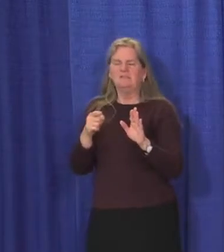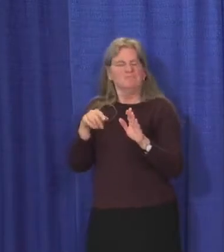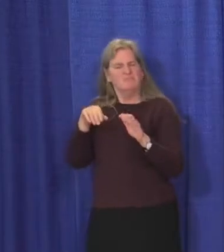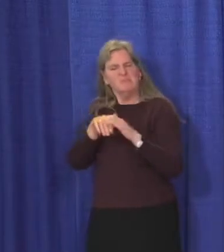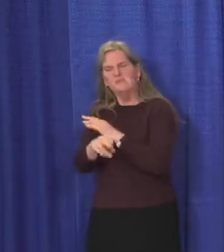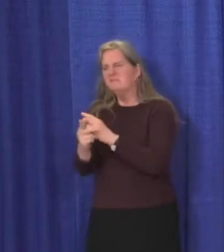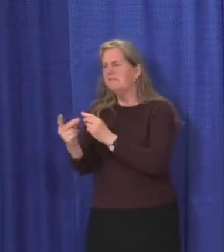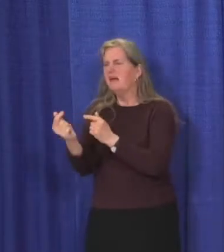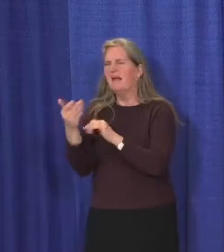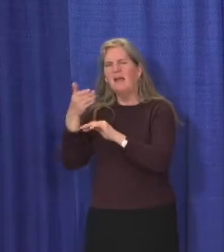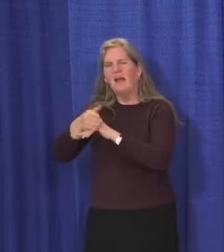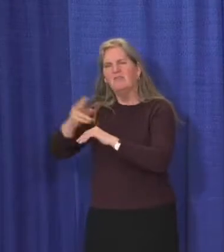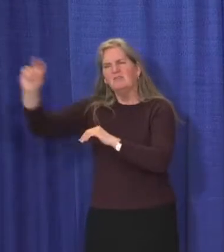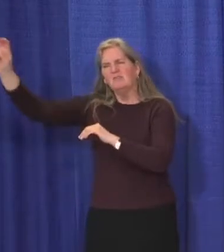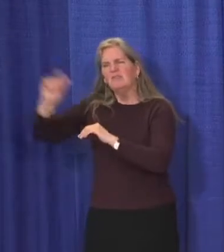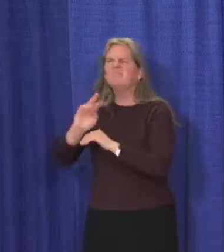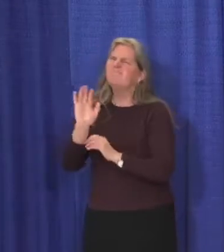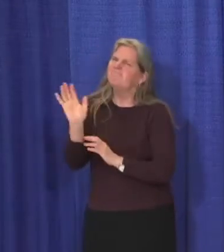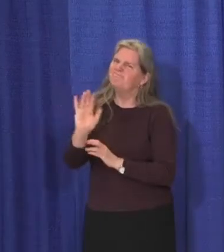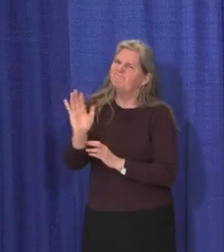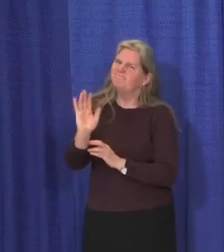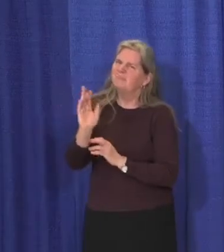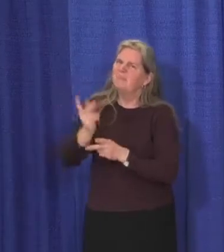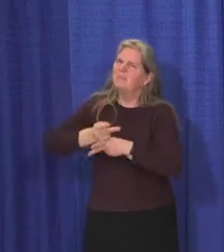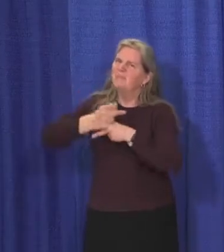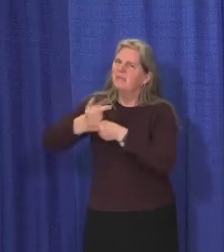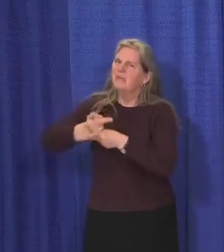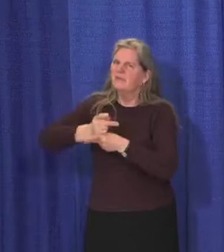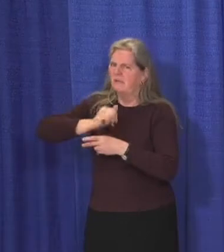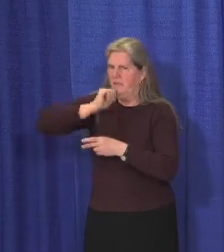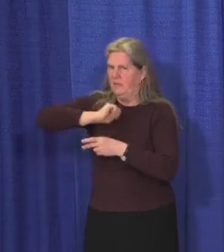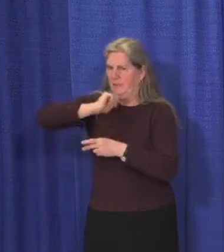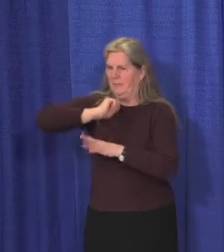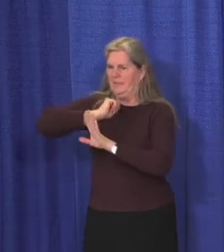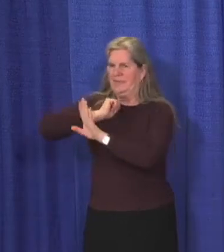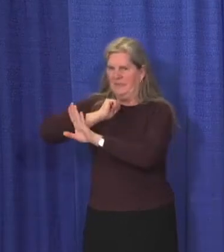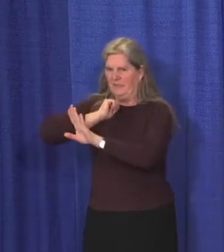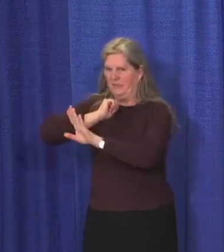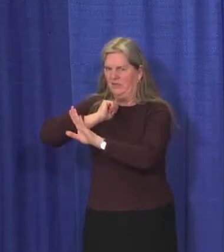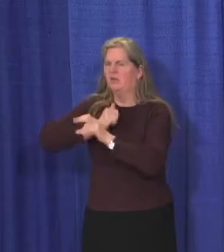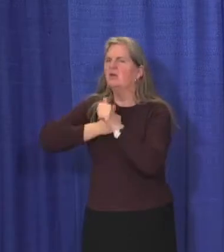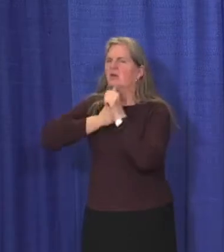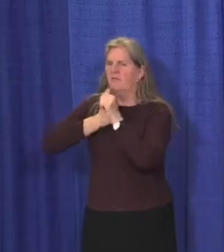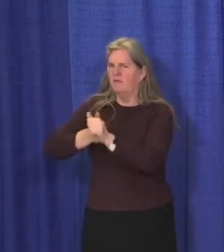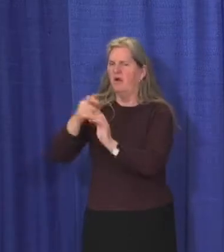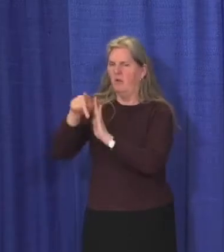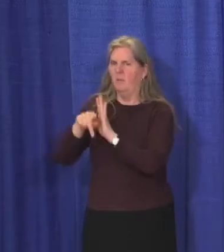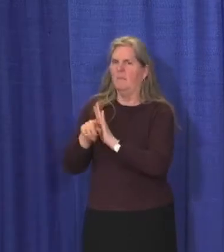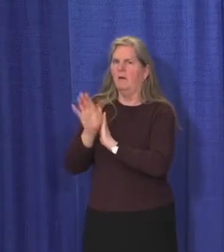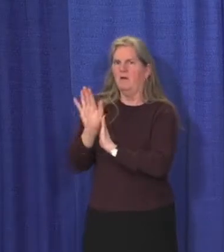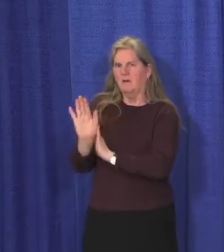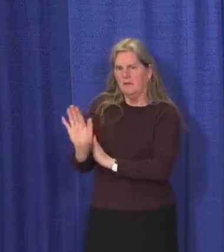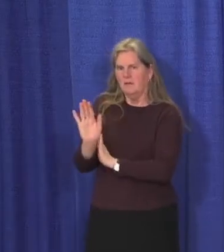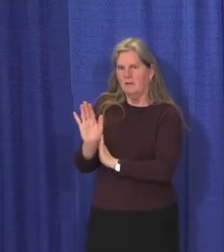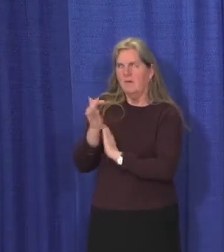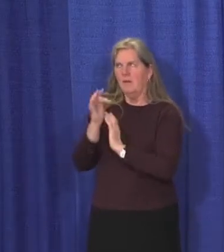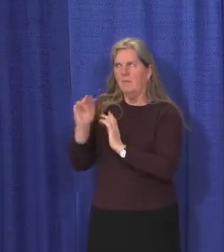time and consultation. Please be patient and continue to follow existing policies for